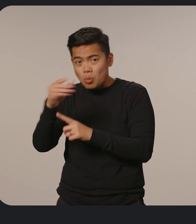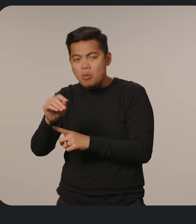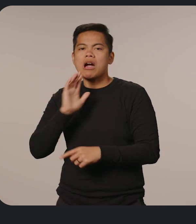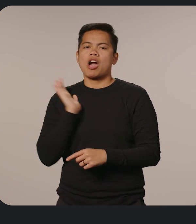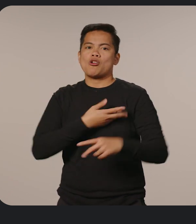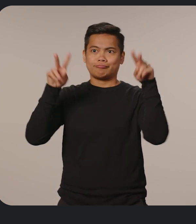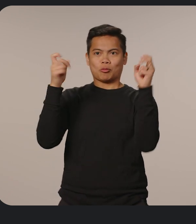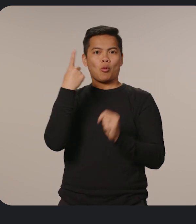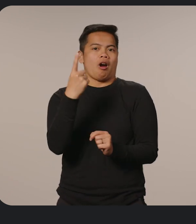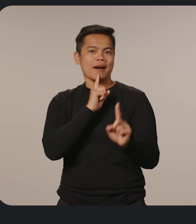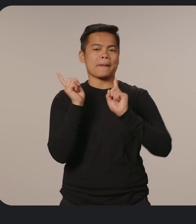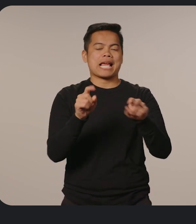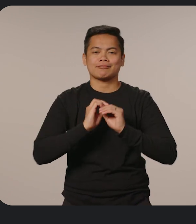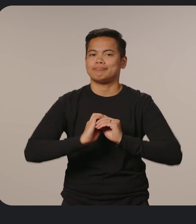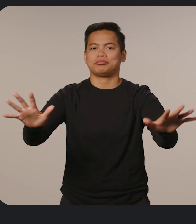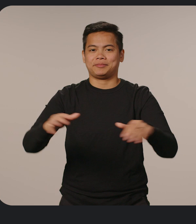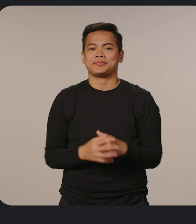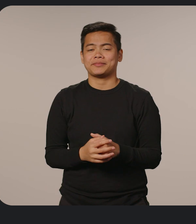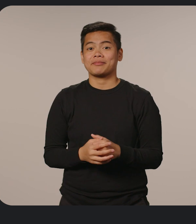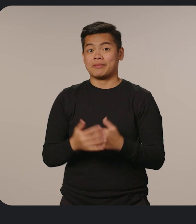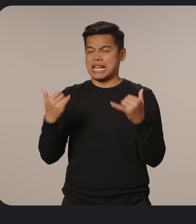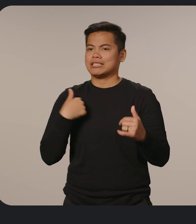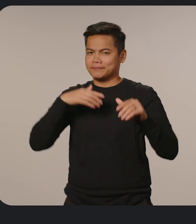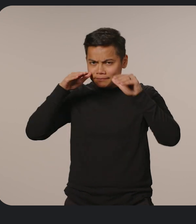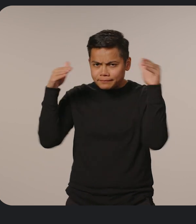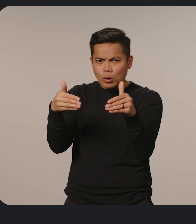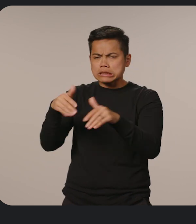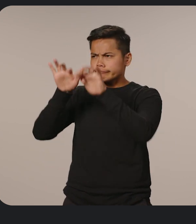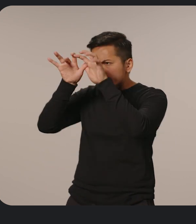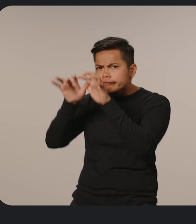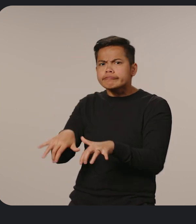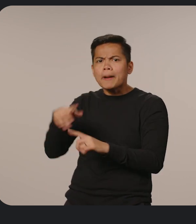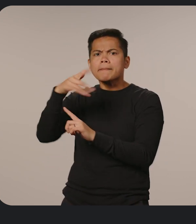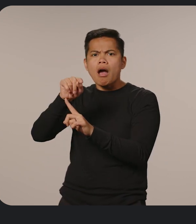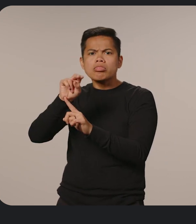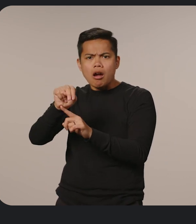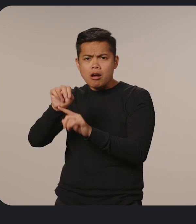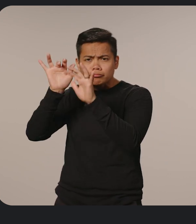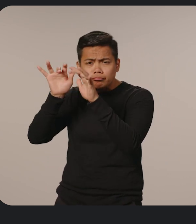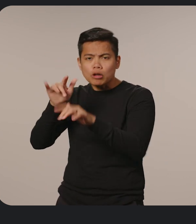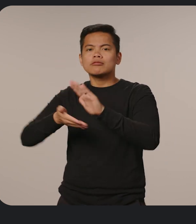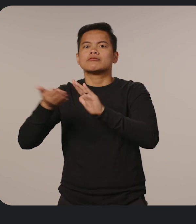deployments now you can focus on writing your python code and just run Firebase